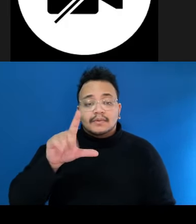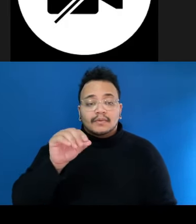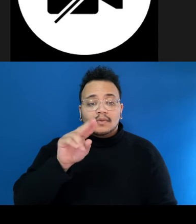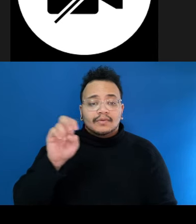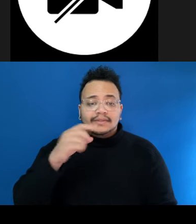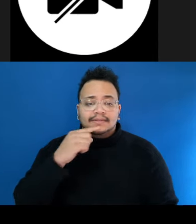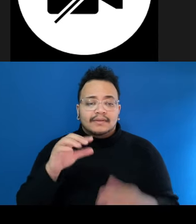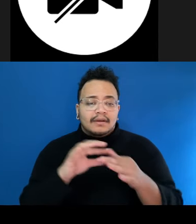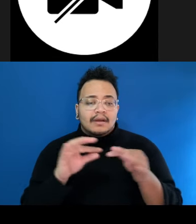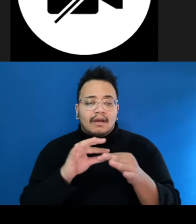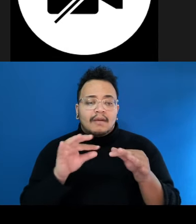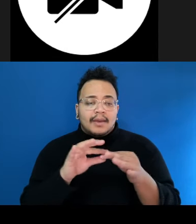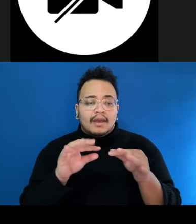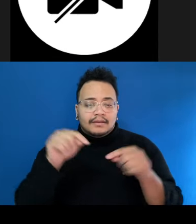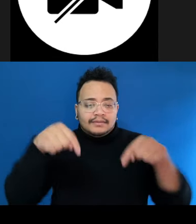into the chat. Great.